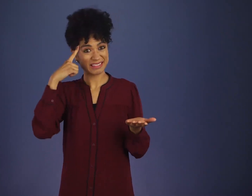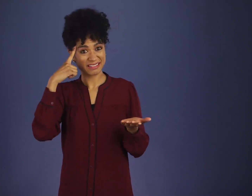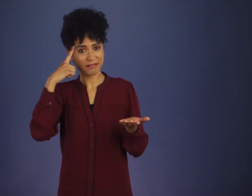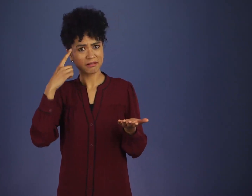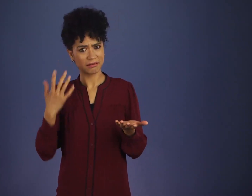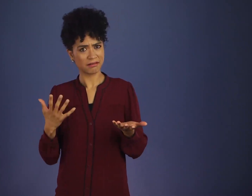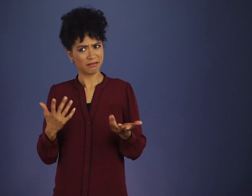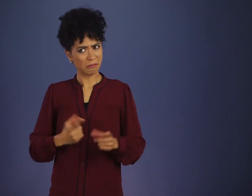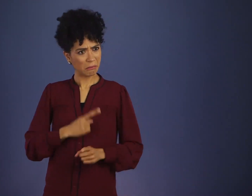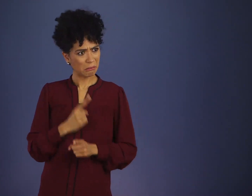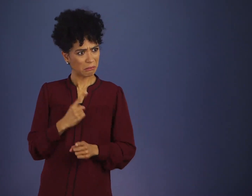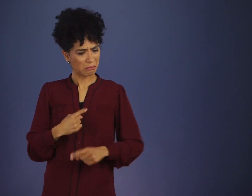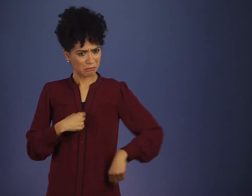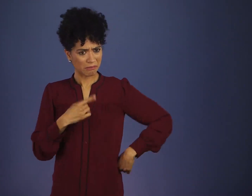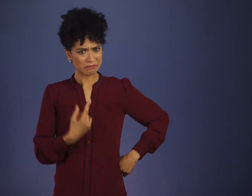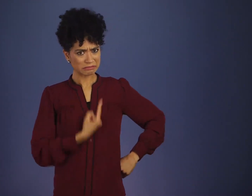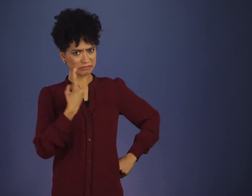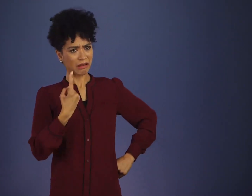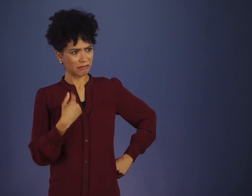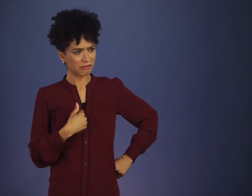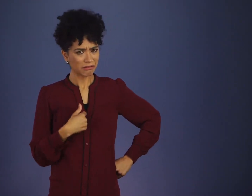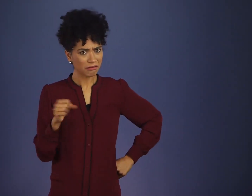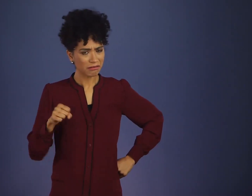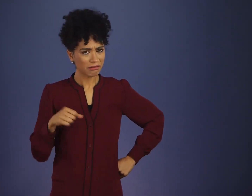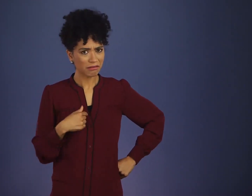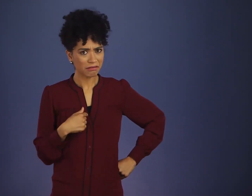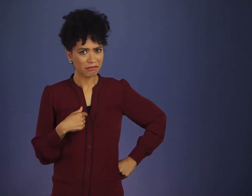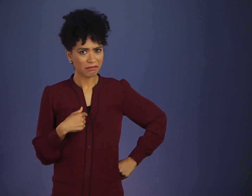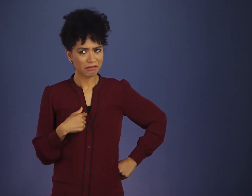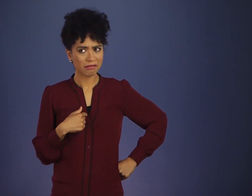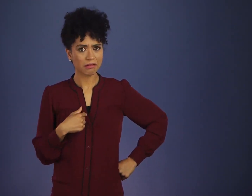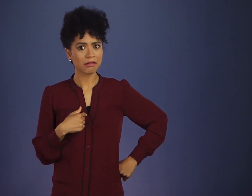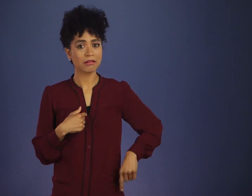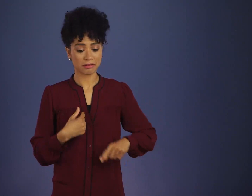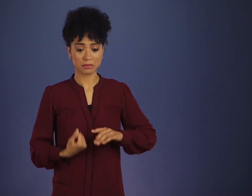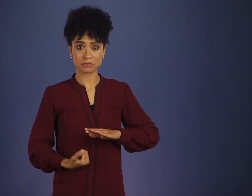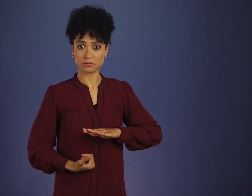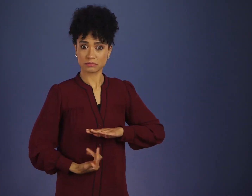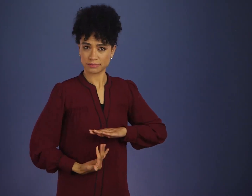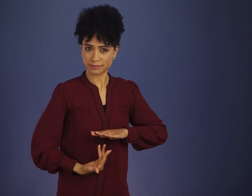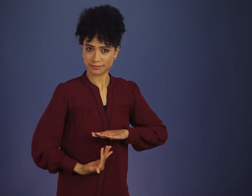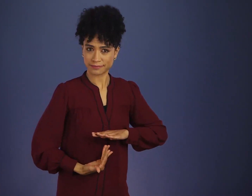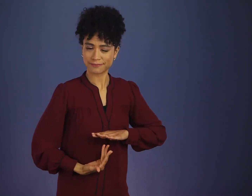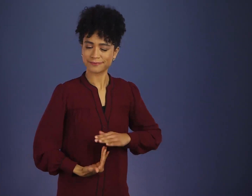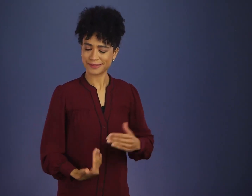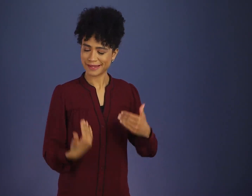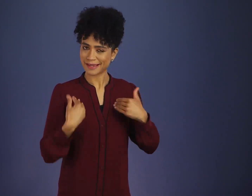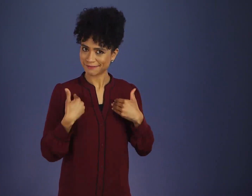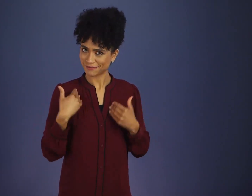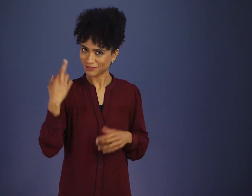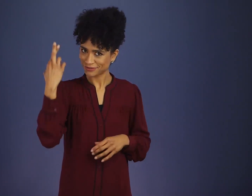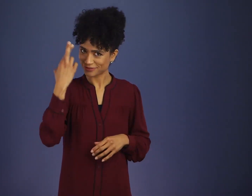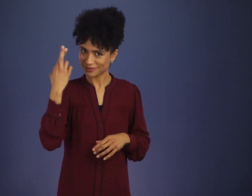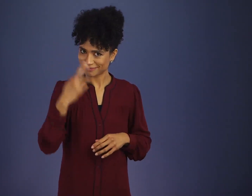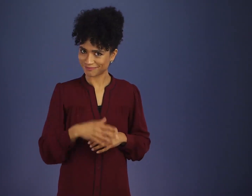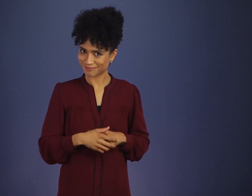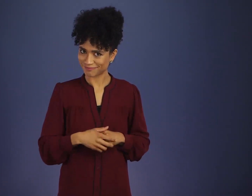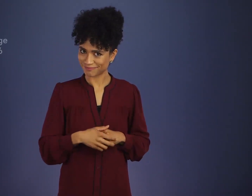Therefore we think our indignation is justified and reasonable — that our resentments are the “right kind.” We aren't the guilty ones.